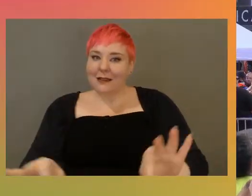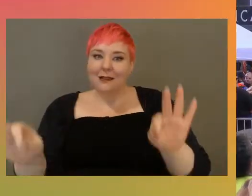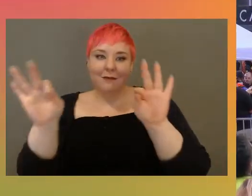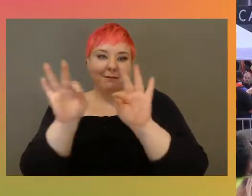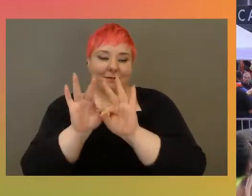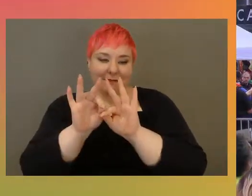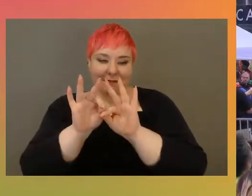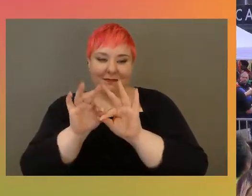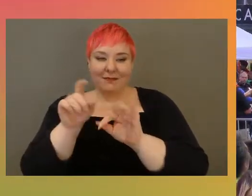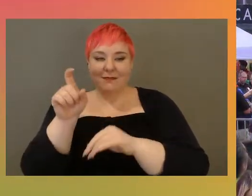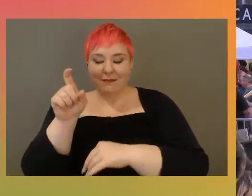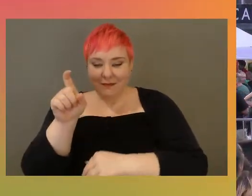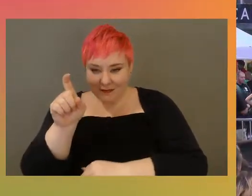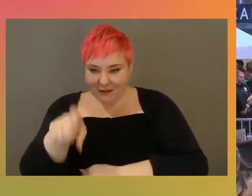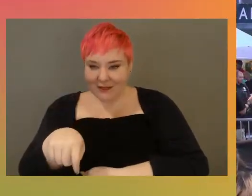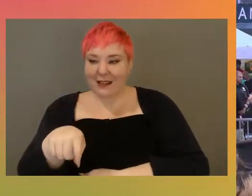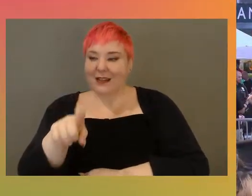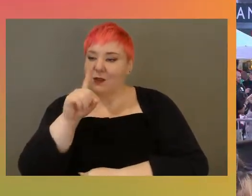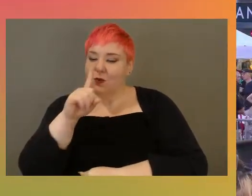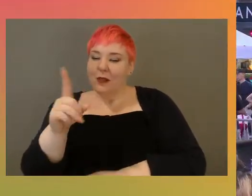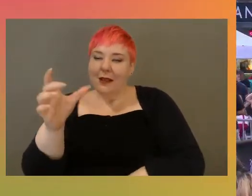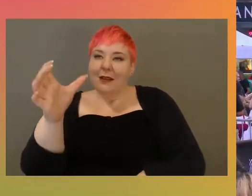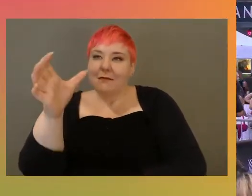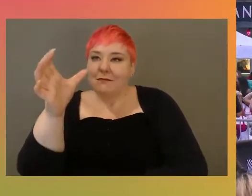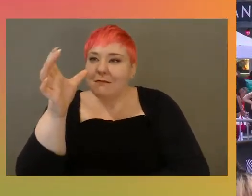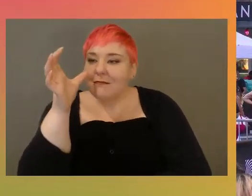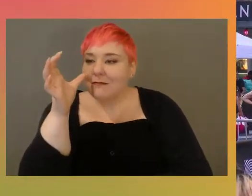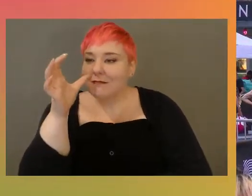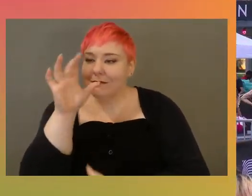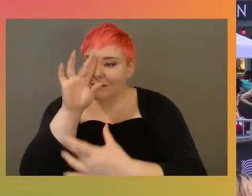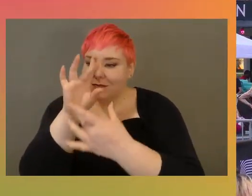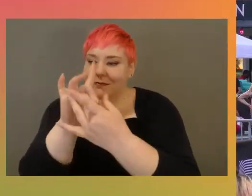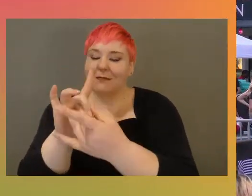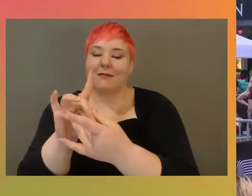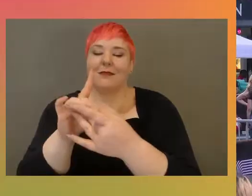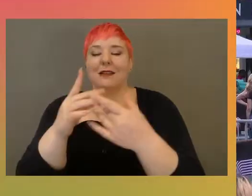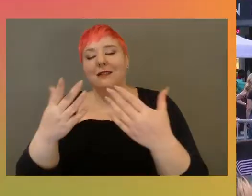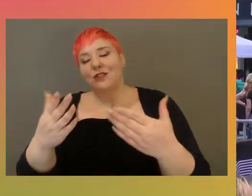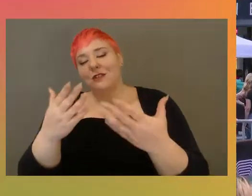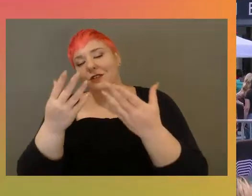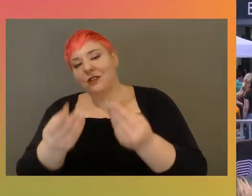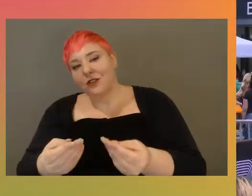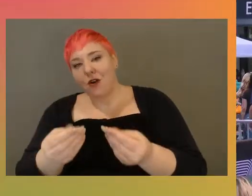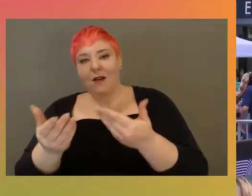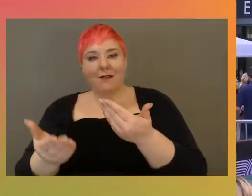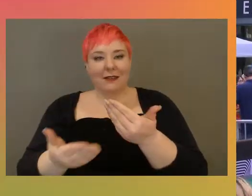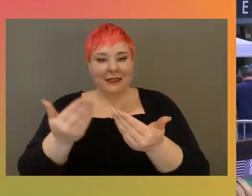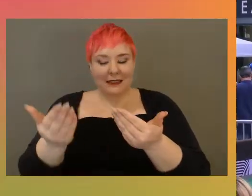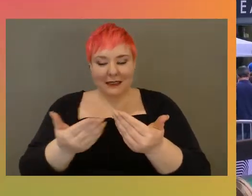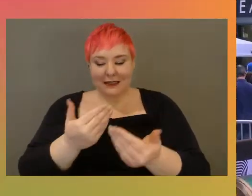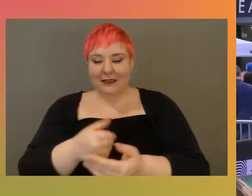LISTENING, AND WHAT WAS BEING